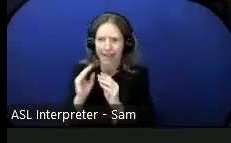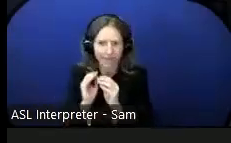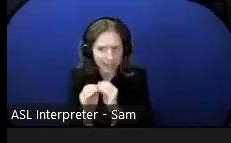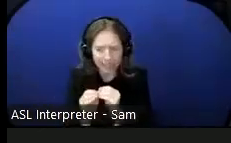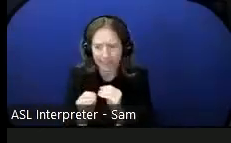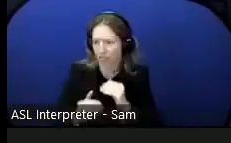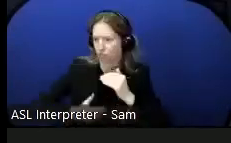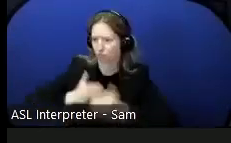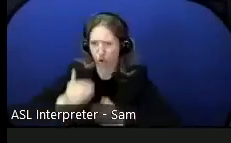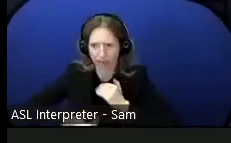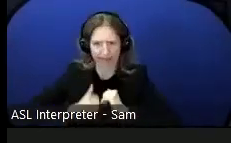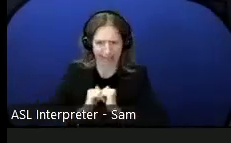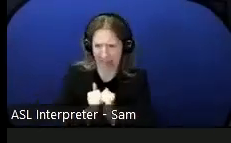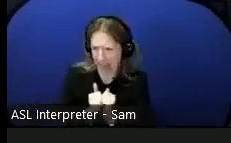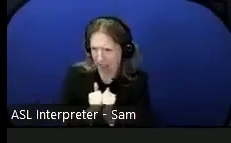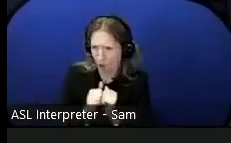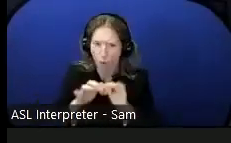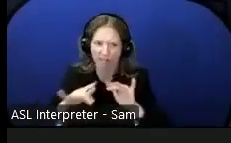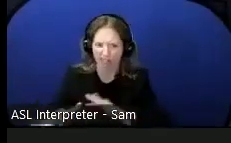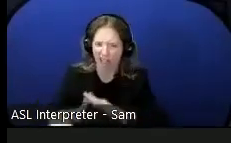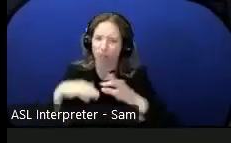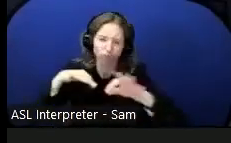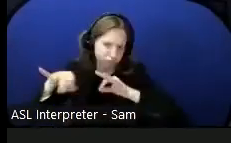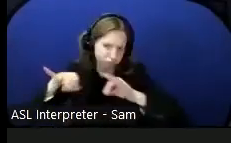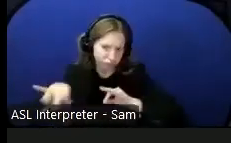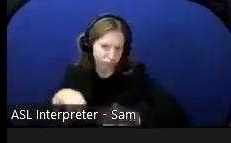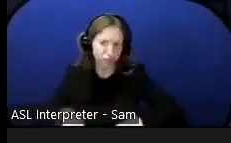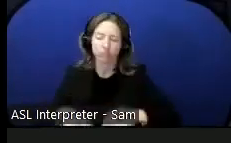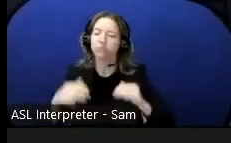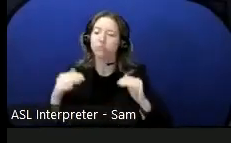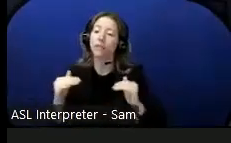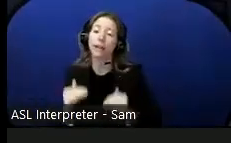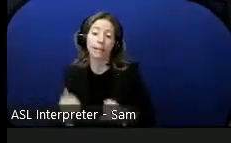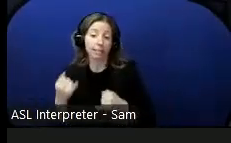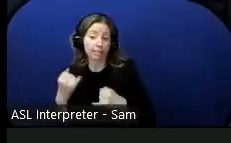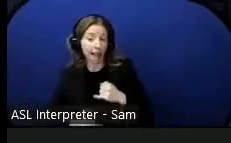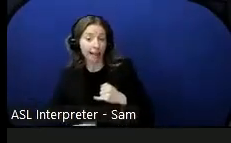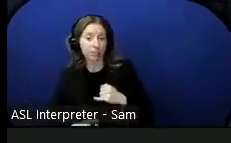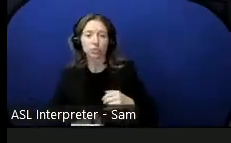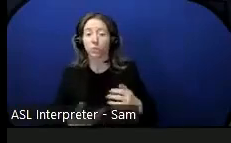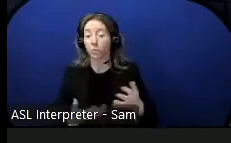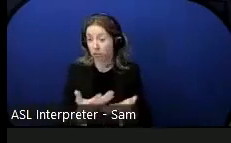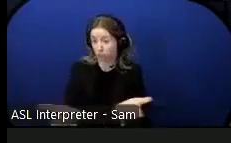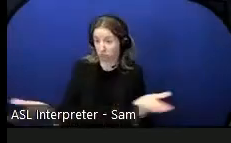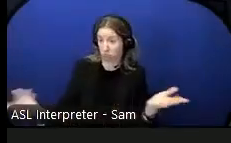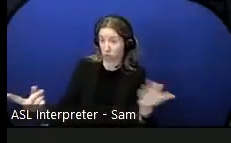And then we'll end with some questions and we have a few resources to throw out for your consideration as well.